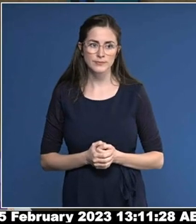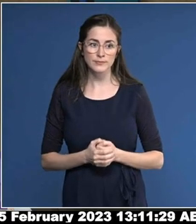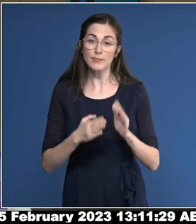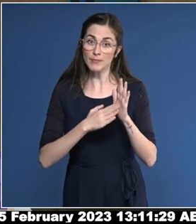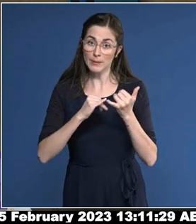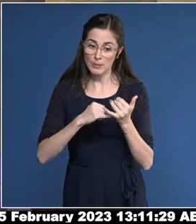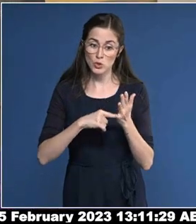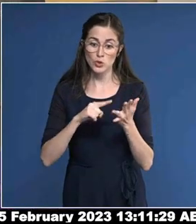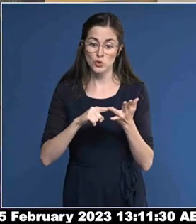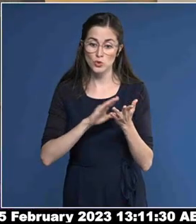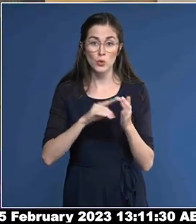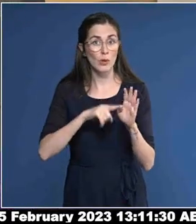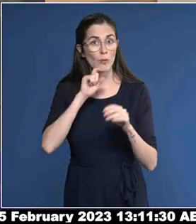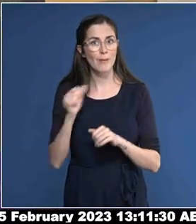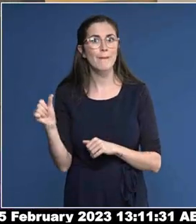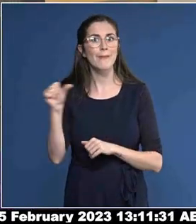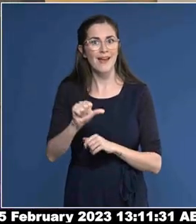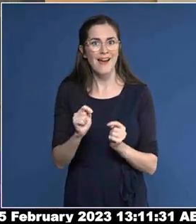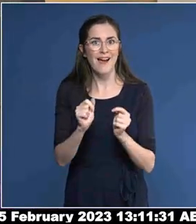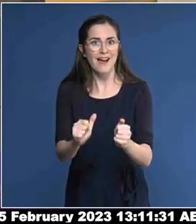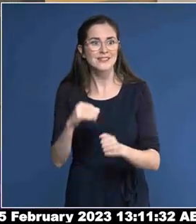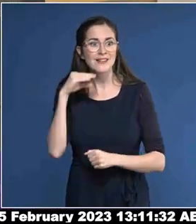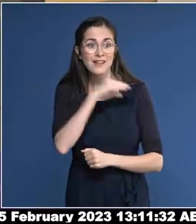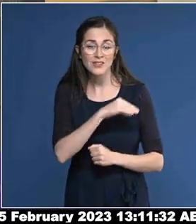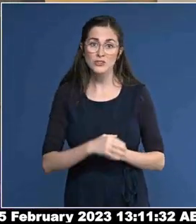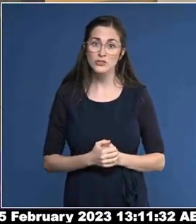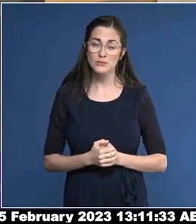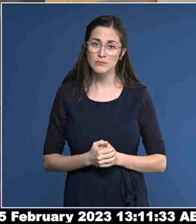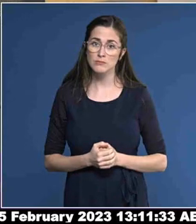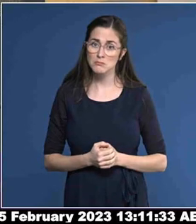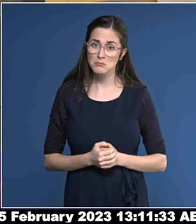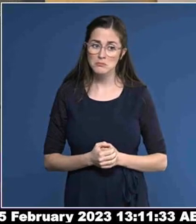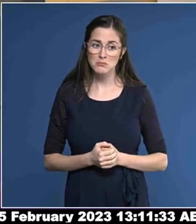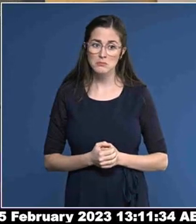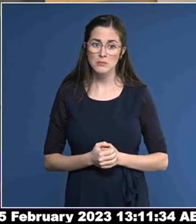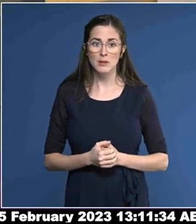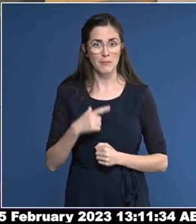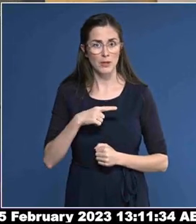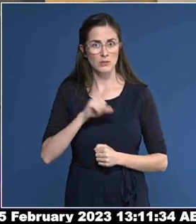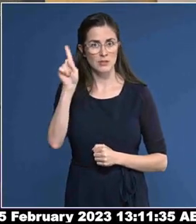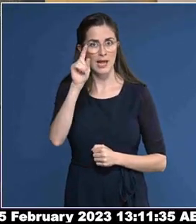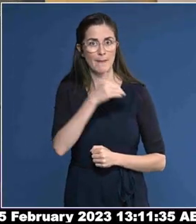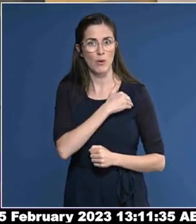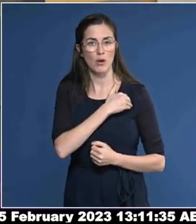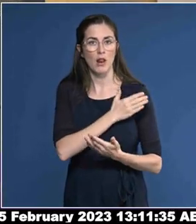lunch. CHAIR: Yes, it's a long - MS EASTMAN: So I just wonder whether this - given the length of this morning and the detail, that we take an hour.